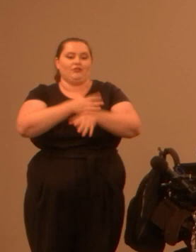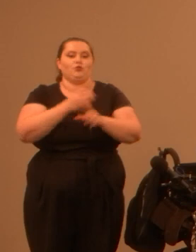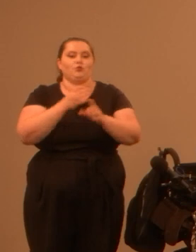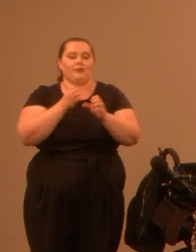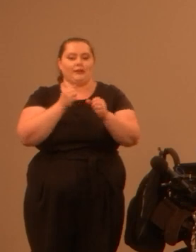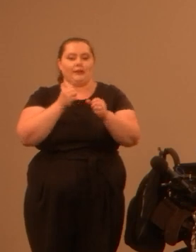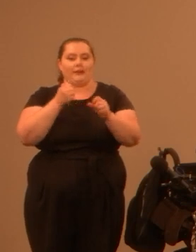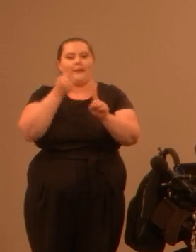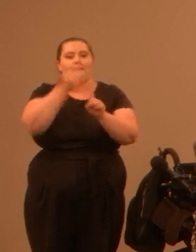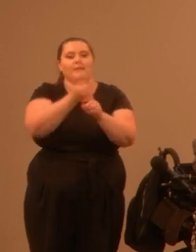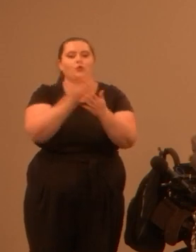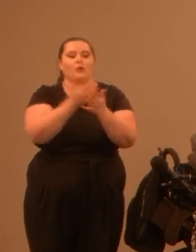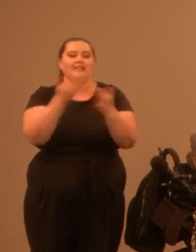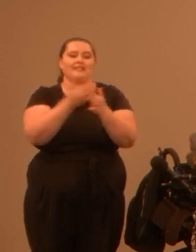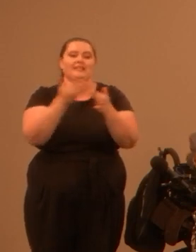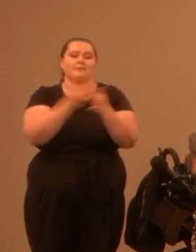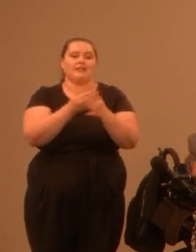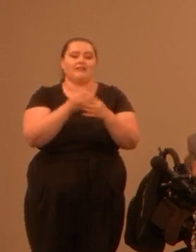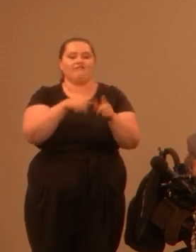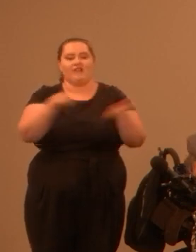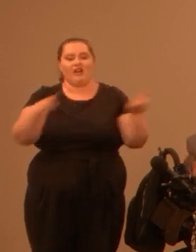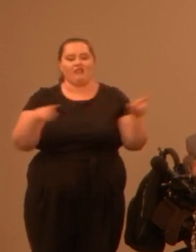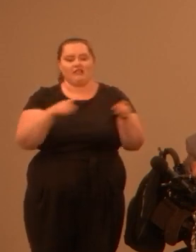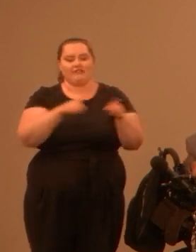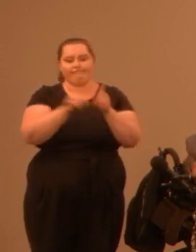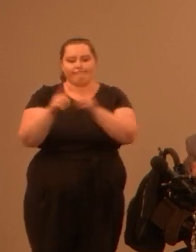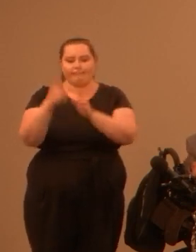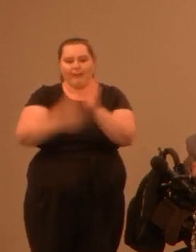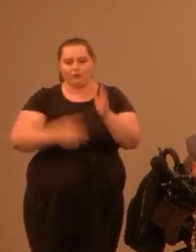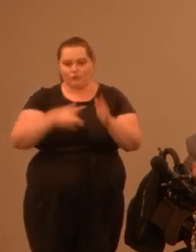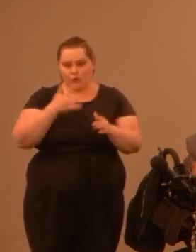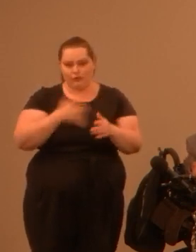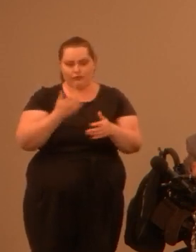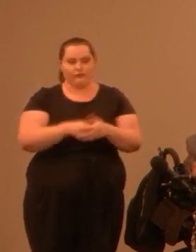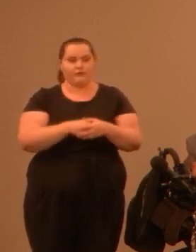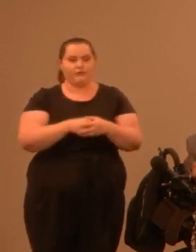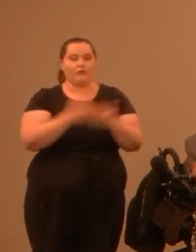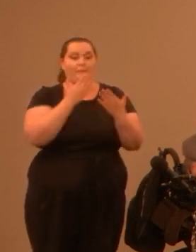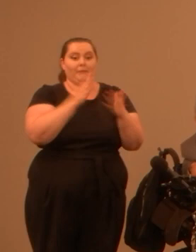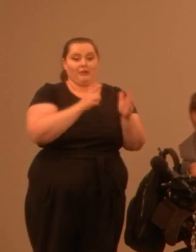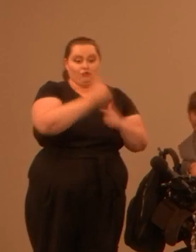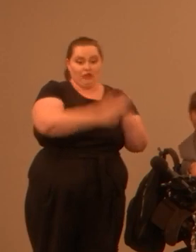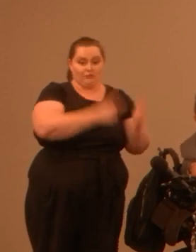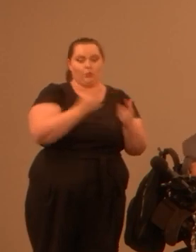in various aspects of life, from public transport and community access to